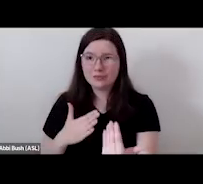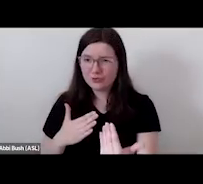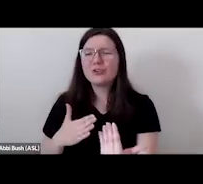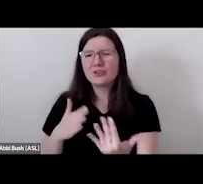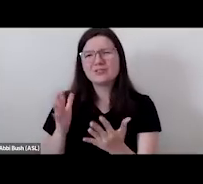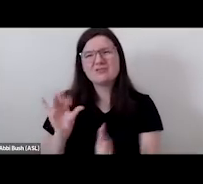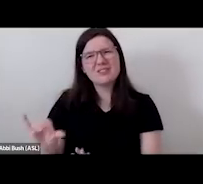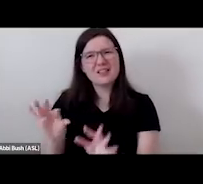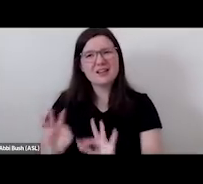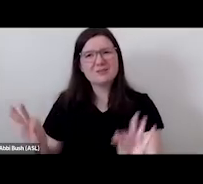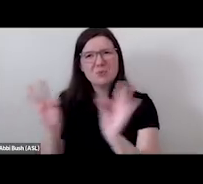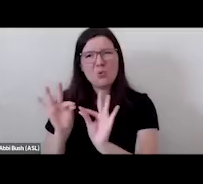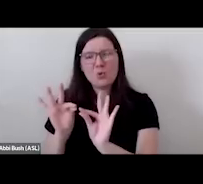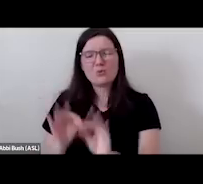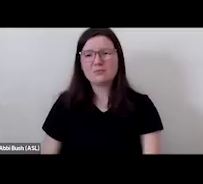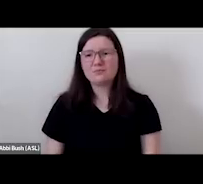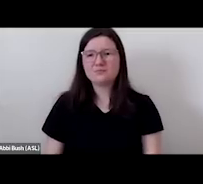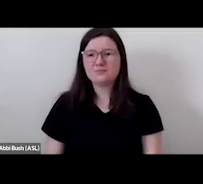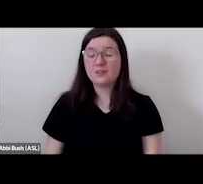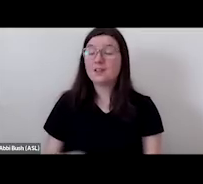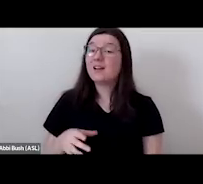A good reminder is that the client is the expert here, not us.